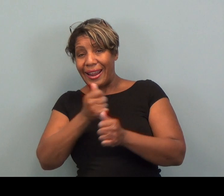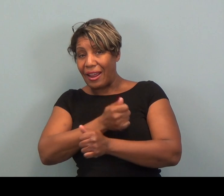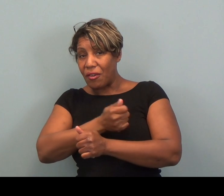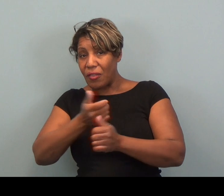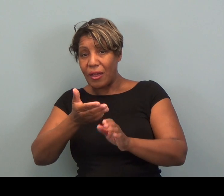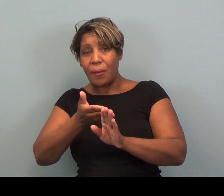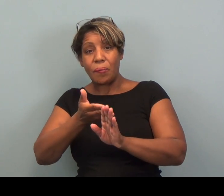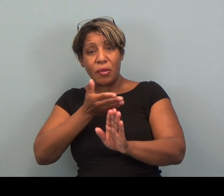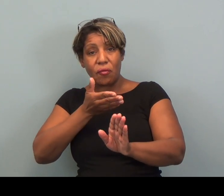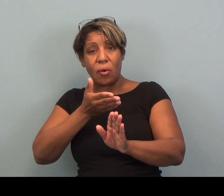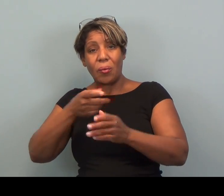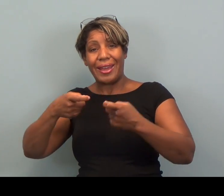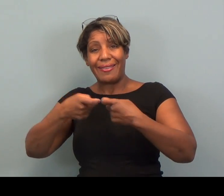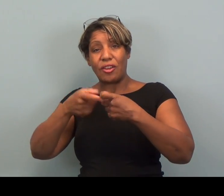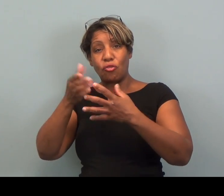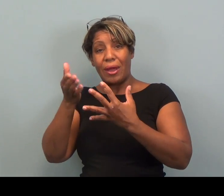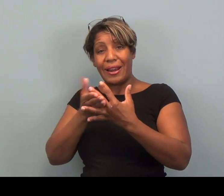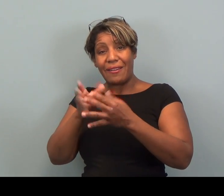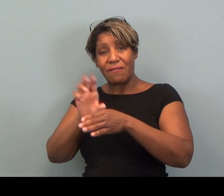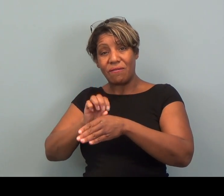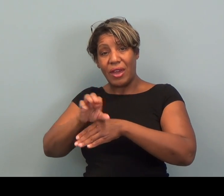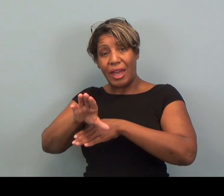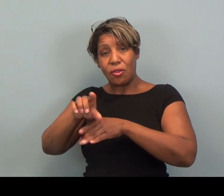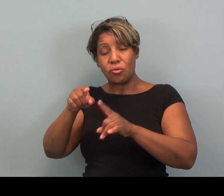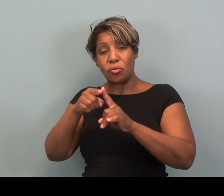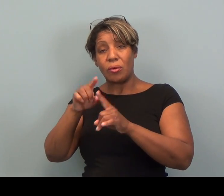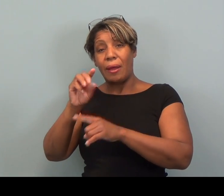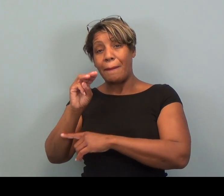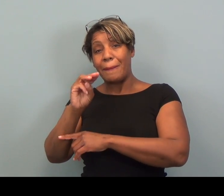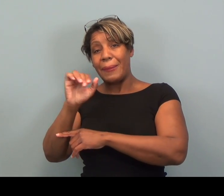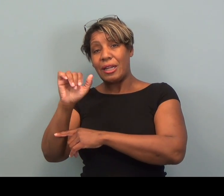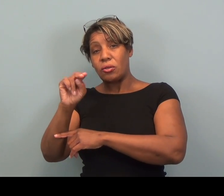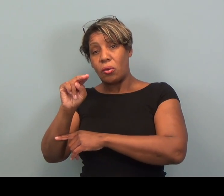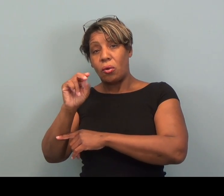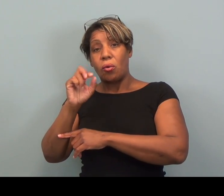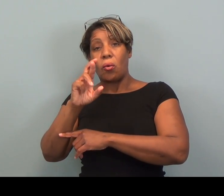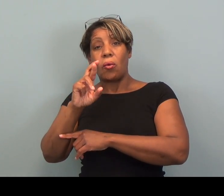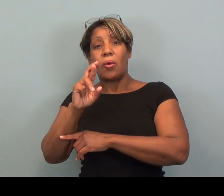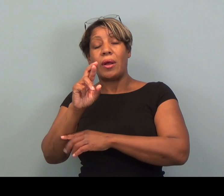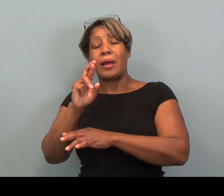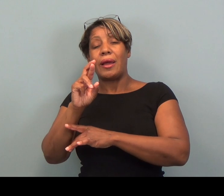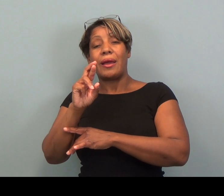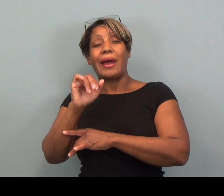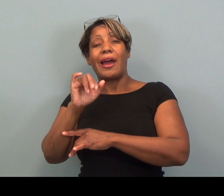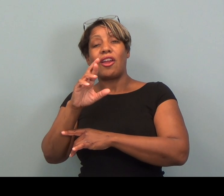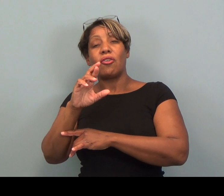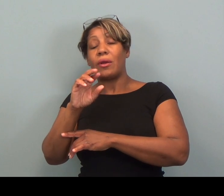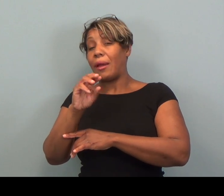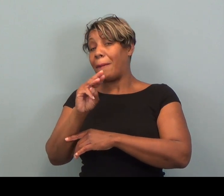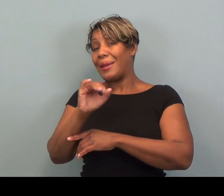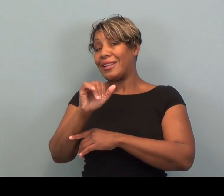Before we electronically file to the IRS And Minnesota or Departments of Revenue